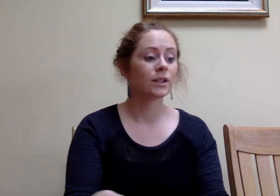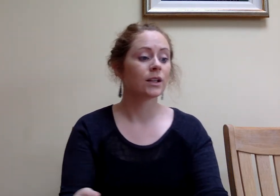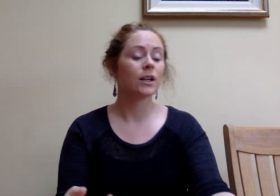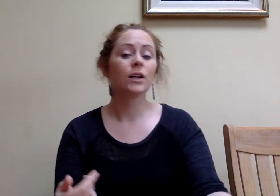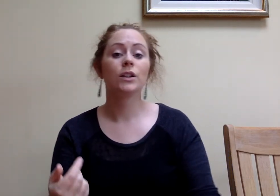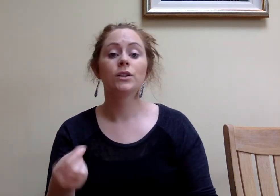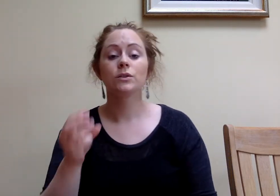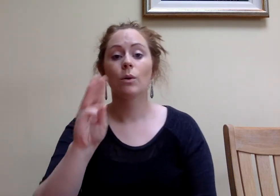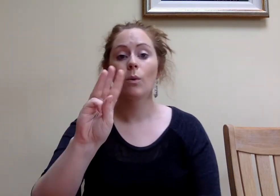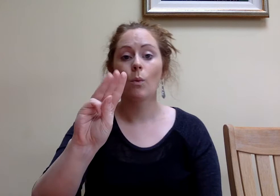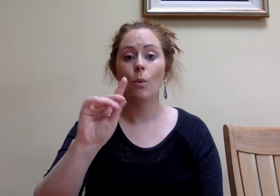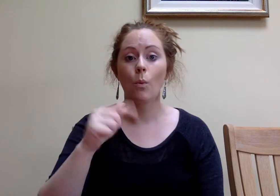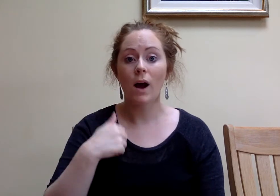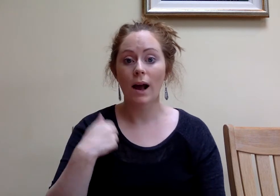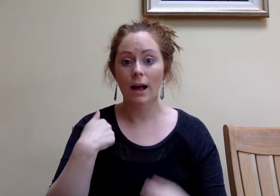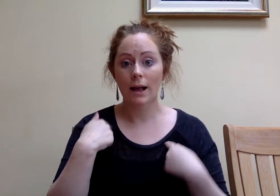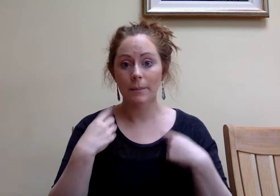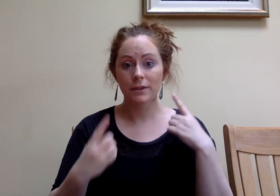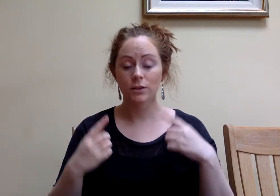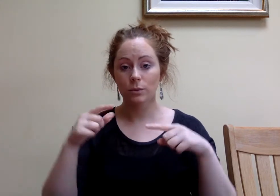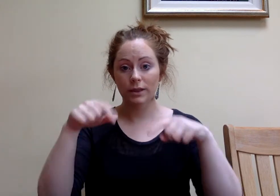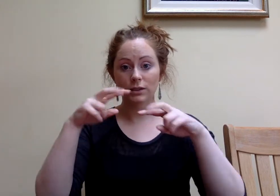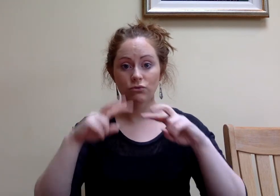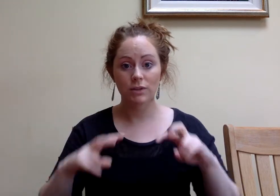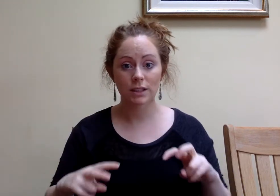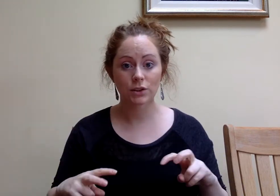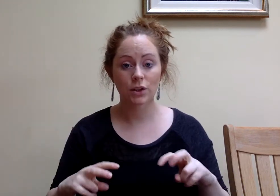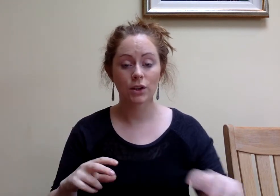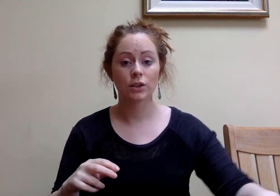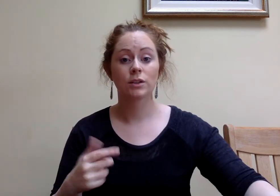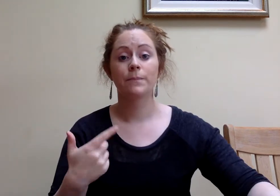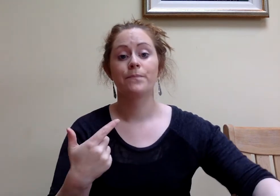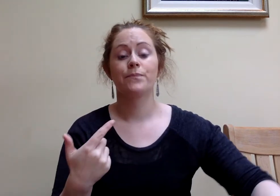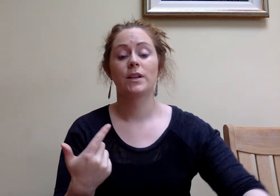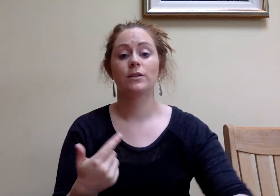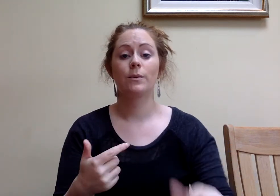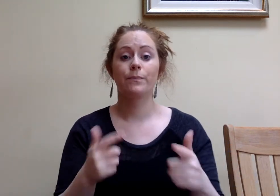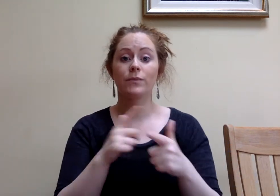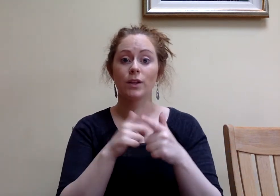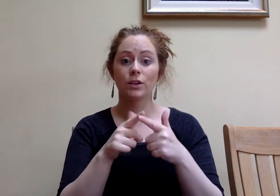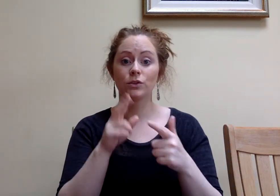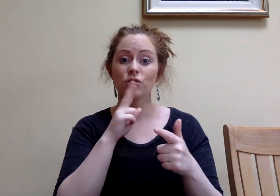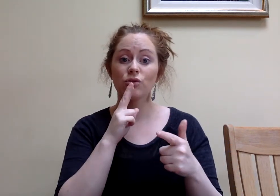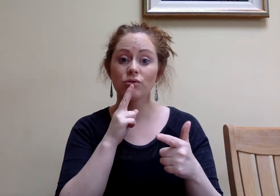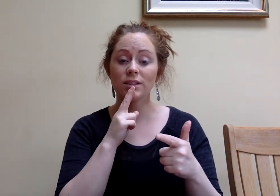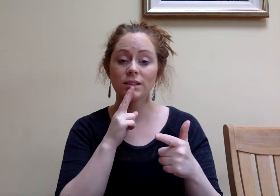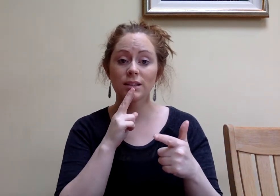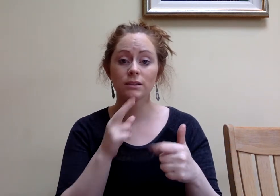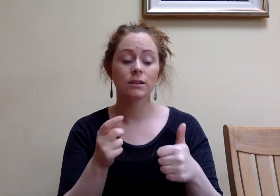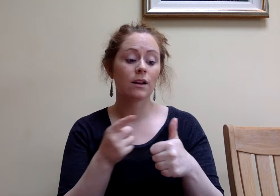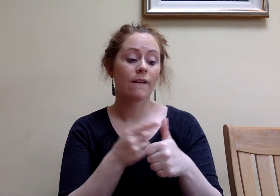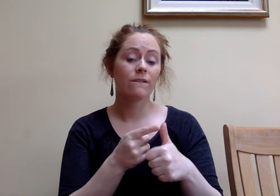So you might wonder why I am doing this research? There are two reasons.